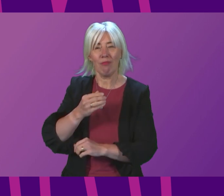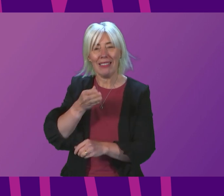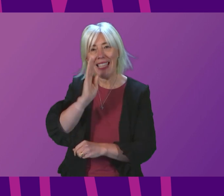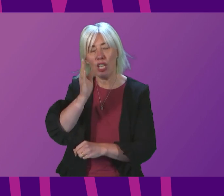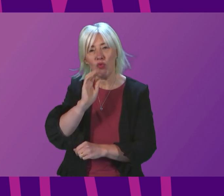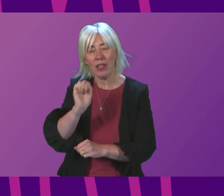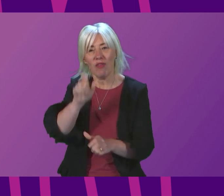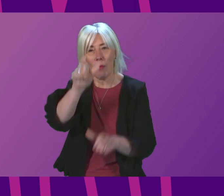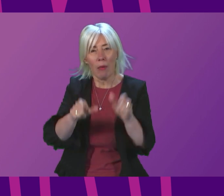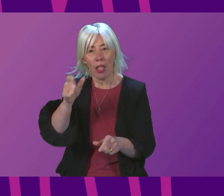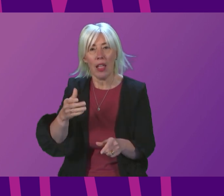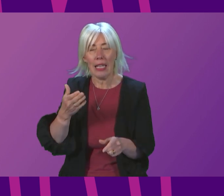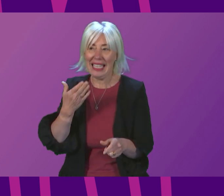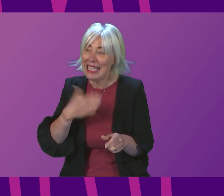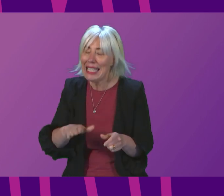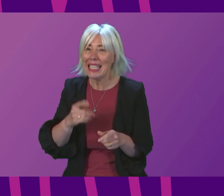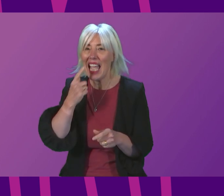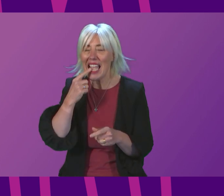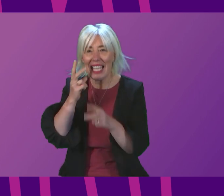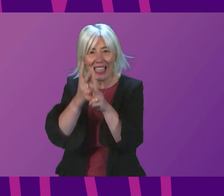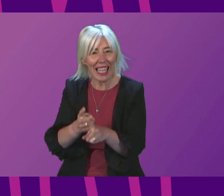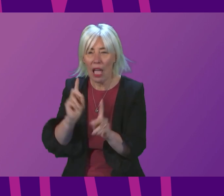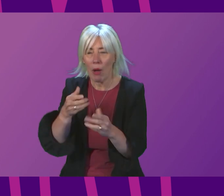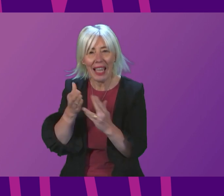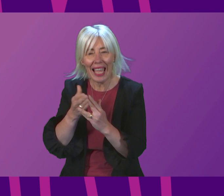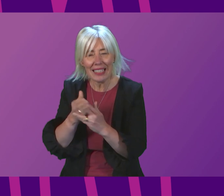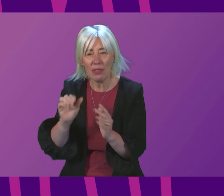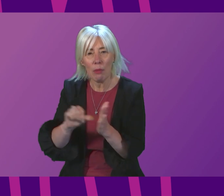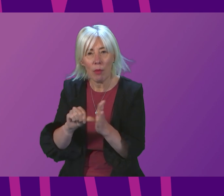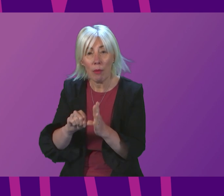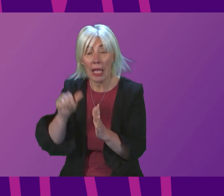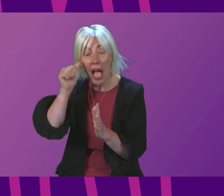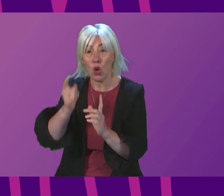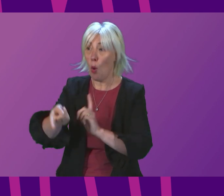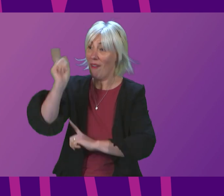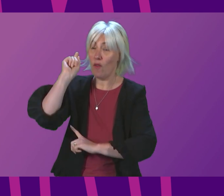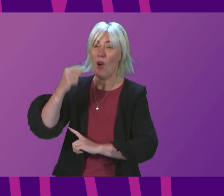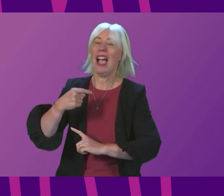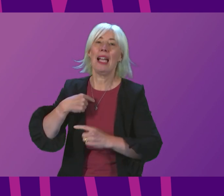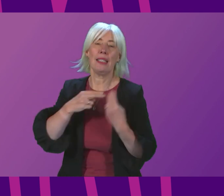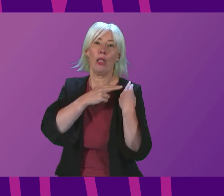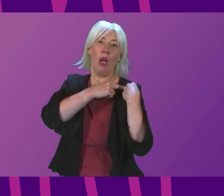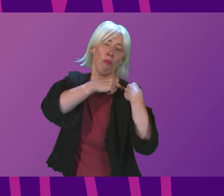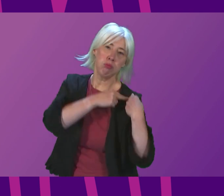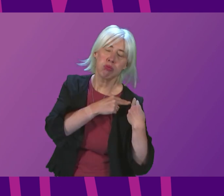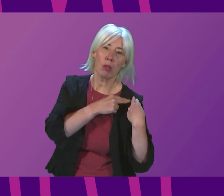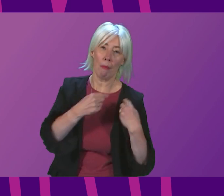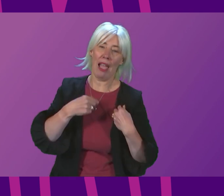people who need it most? I said earlier that the buck stops with me, but I am afraid that that does not include Stephen Kerr’s teeth problems.